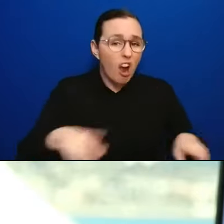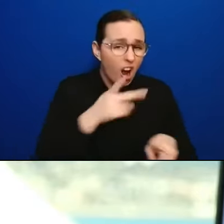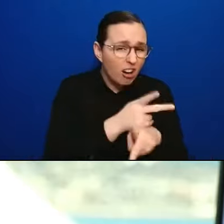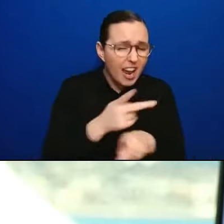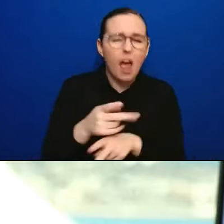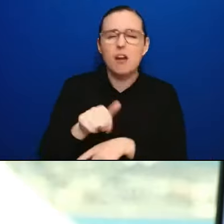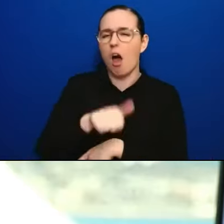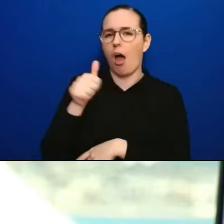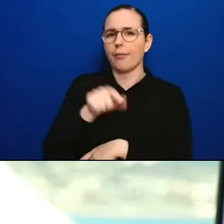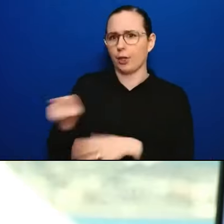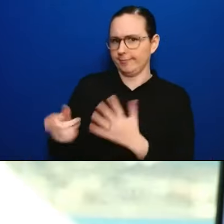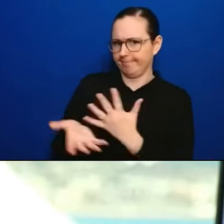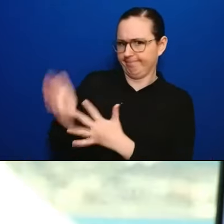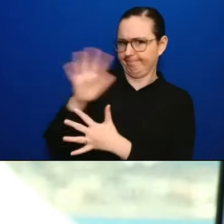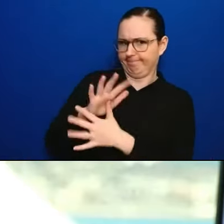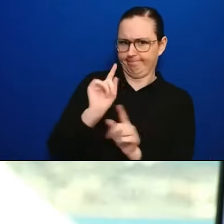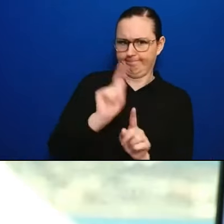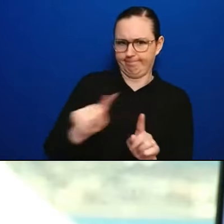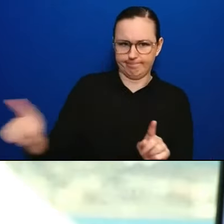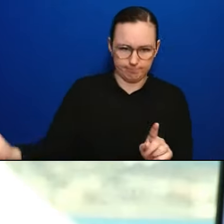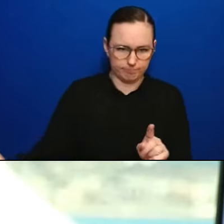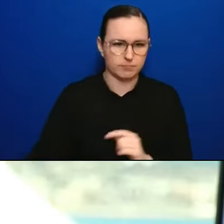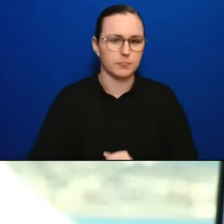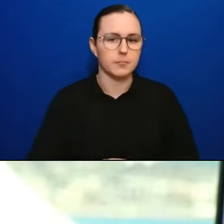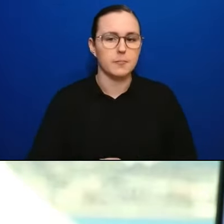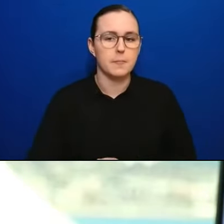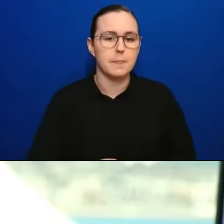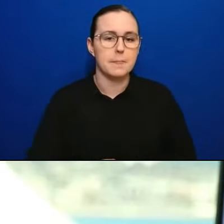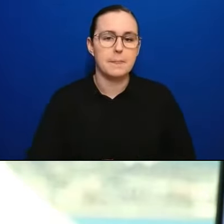areas as identified in the plan presented on December 21st,